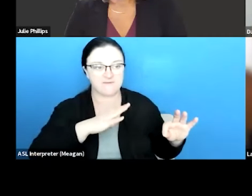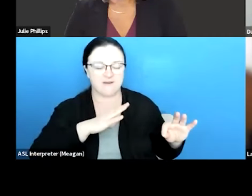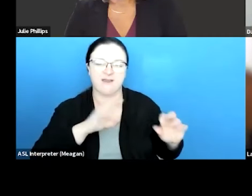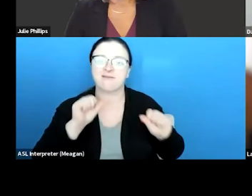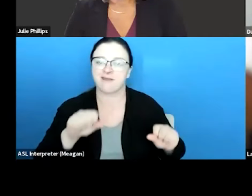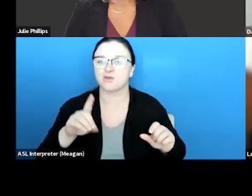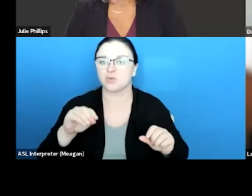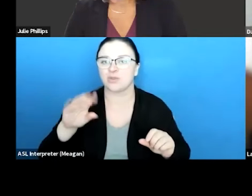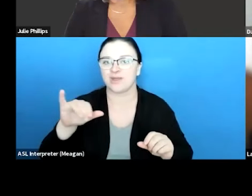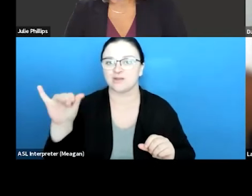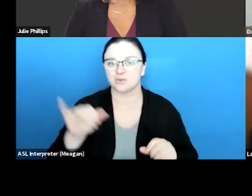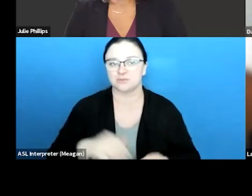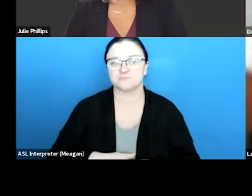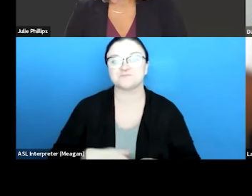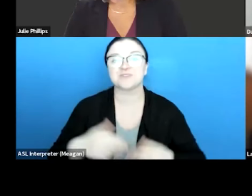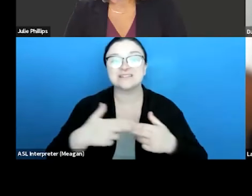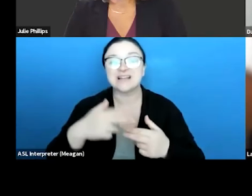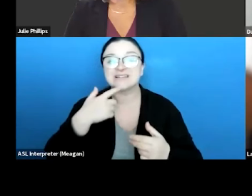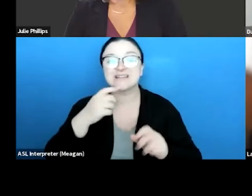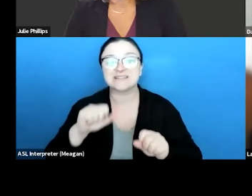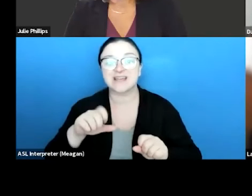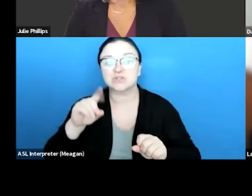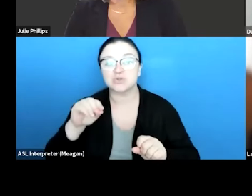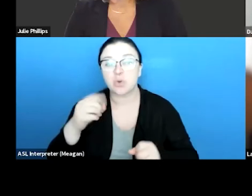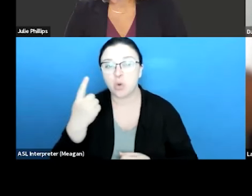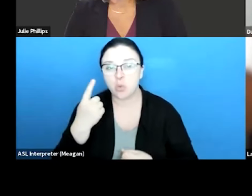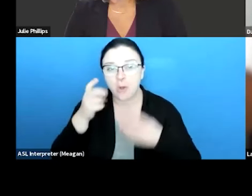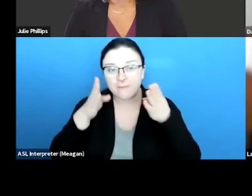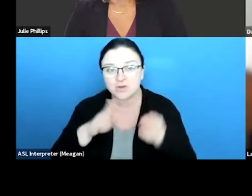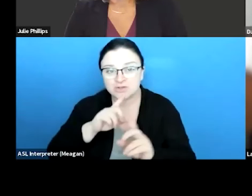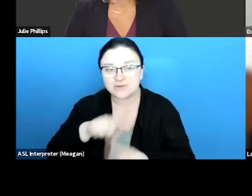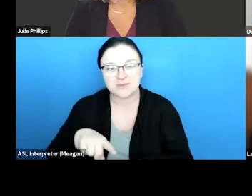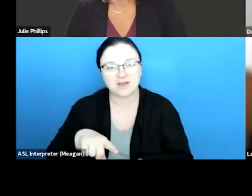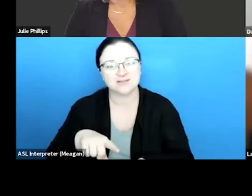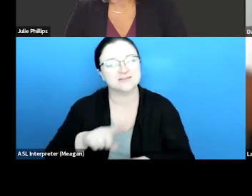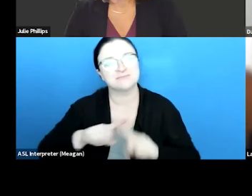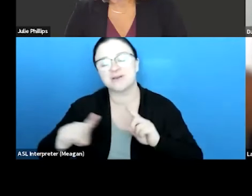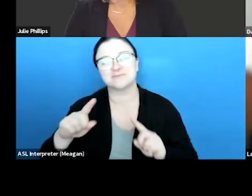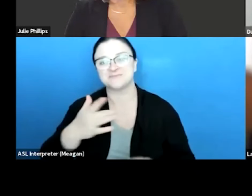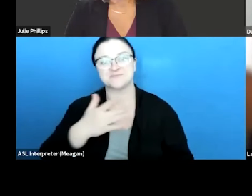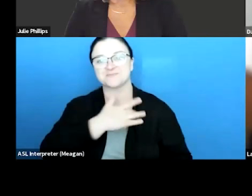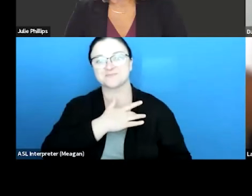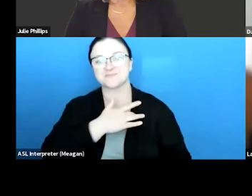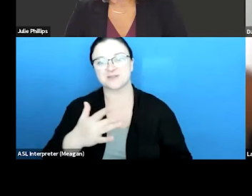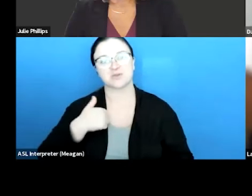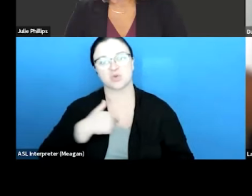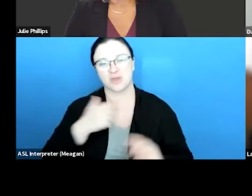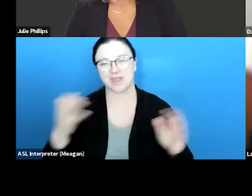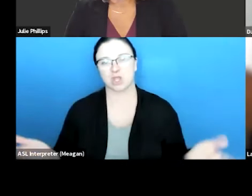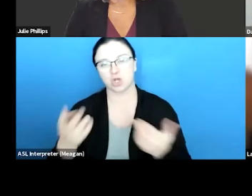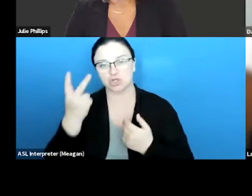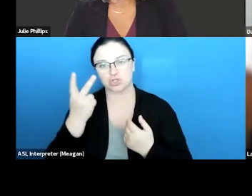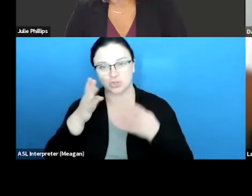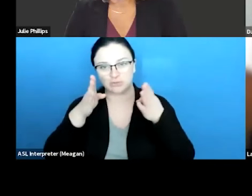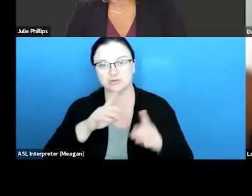The slide does say that they can do a one-person response, but we still do encourage two-person responses for those safe settings,